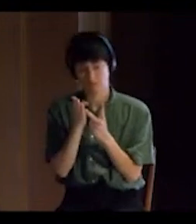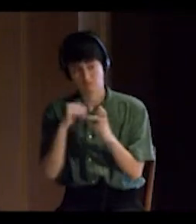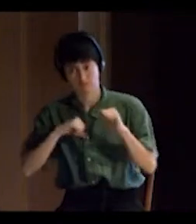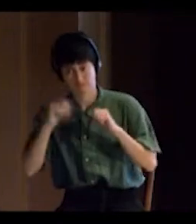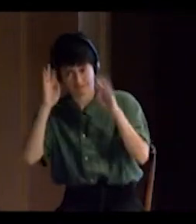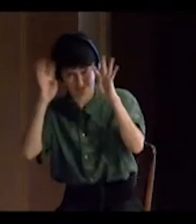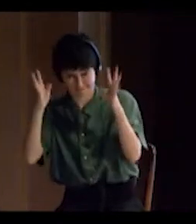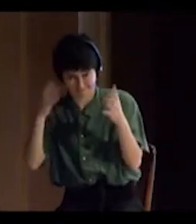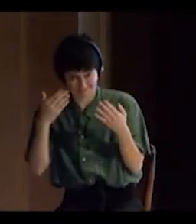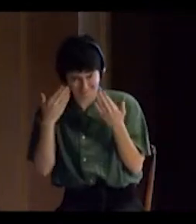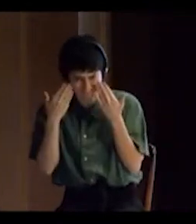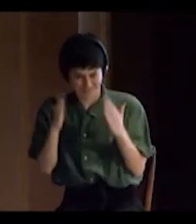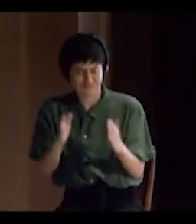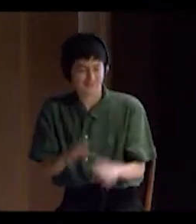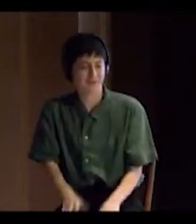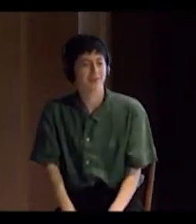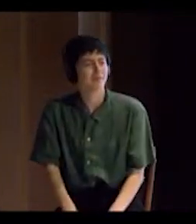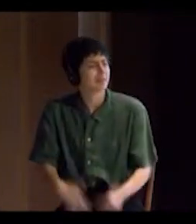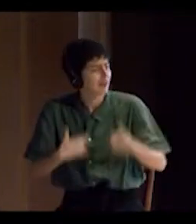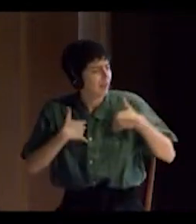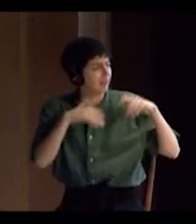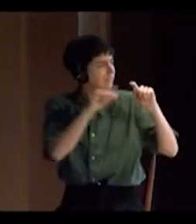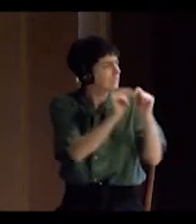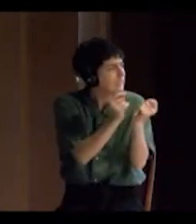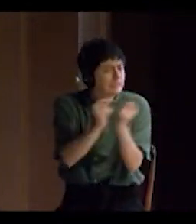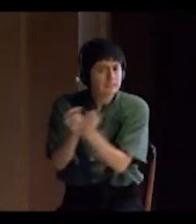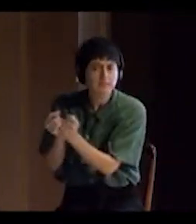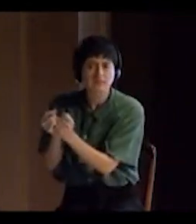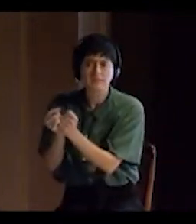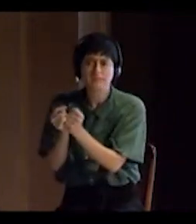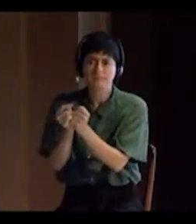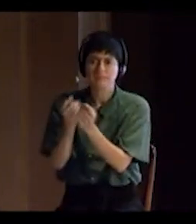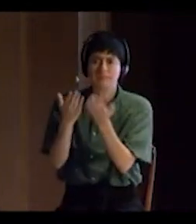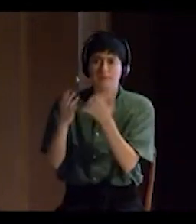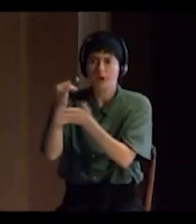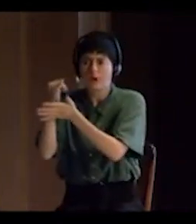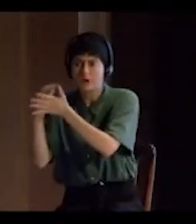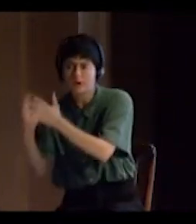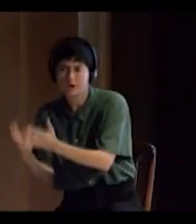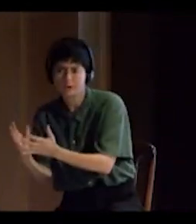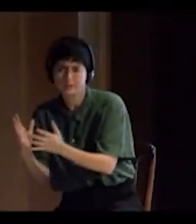or artists or people that are thinking about how might humans adapt